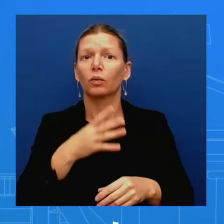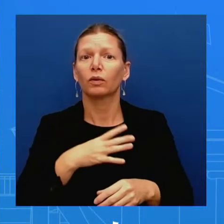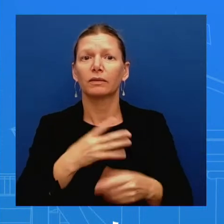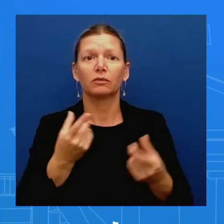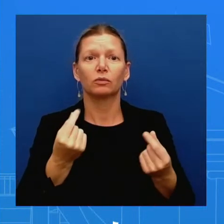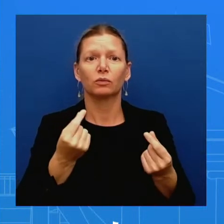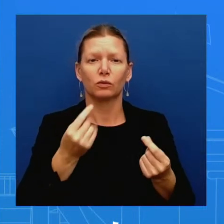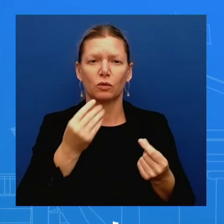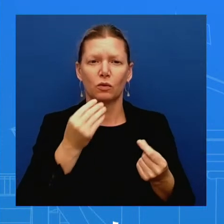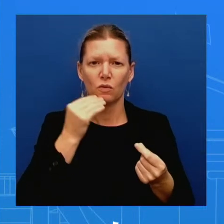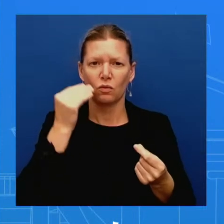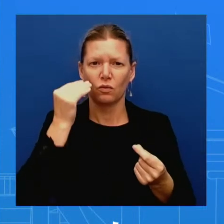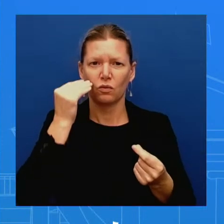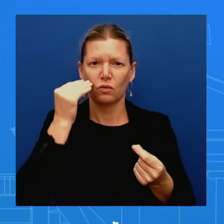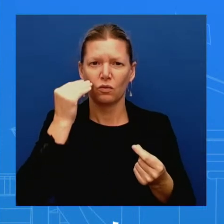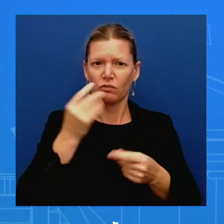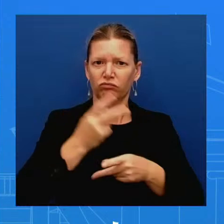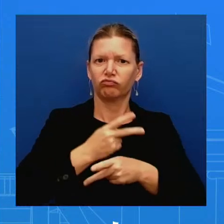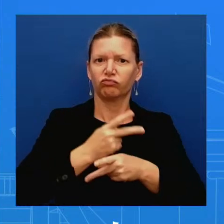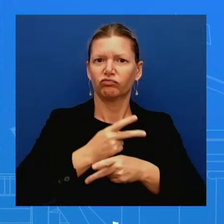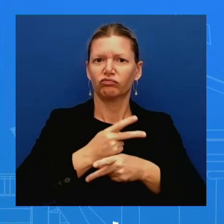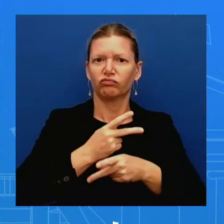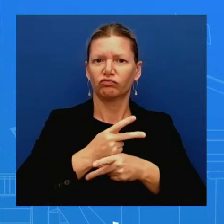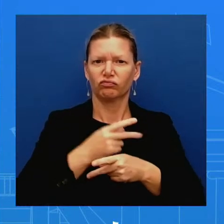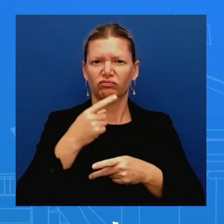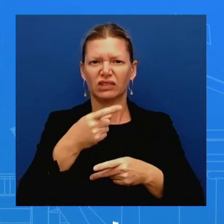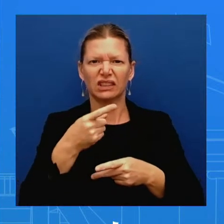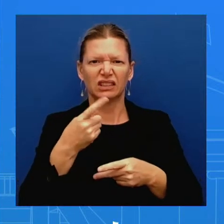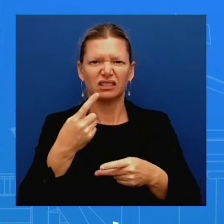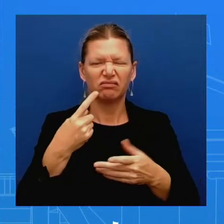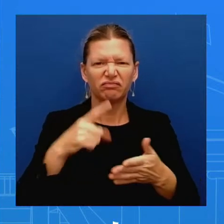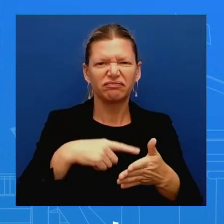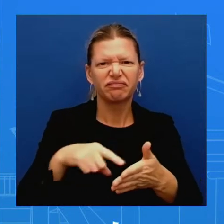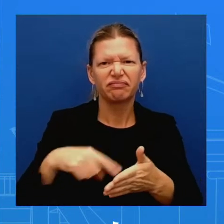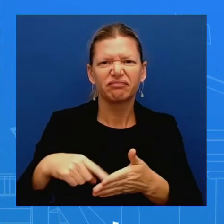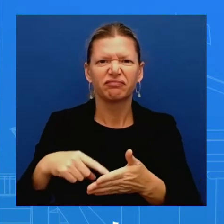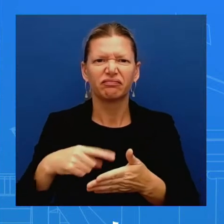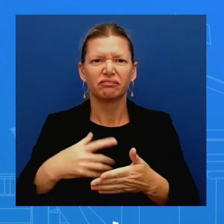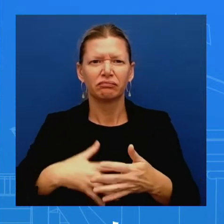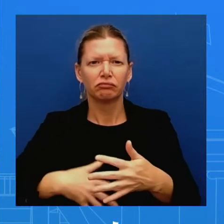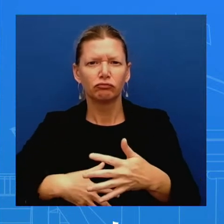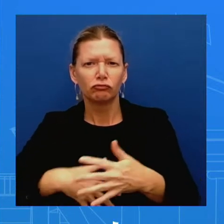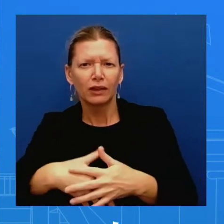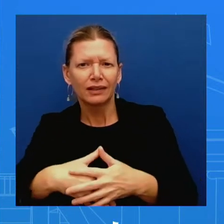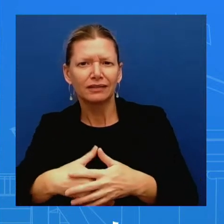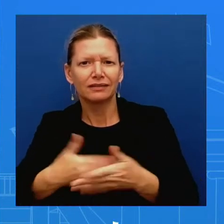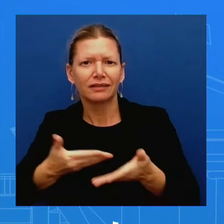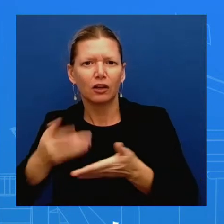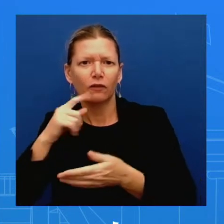for being a Catholic who supports abortion rights. Has the President seen those comments? Does he have a reaction to them? Ms. Jean-Pierre: You know, the President